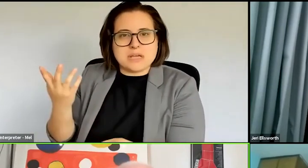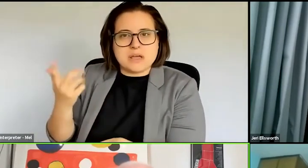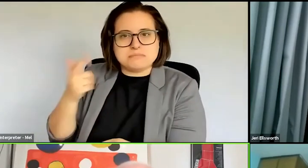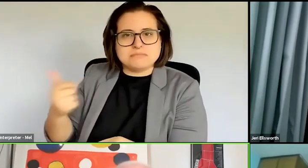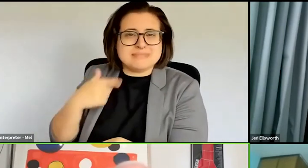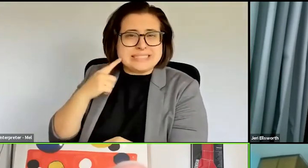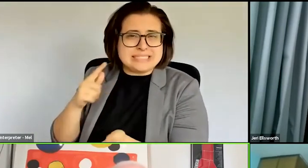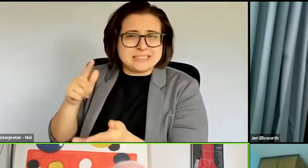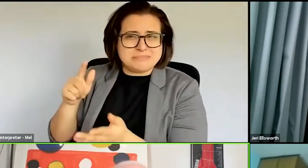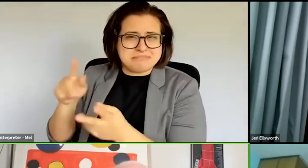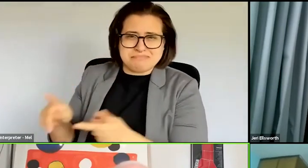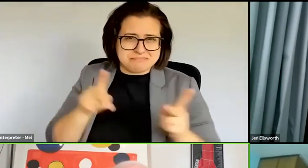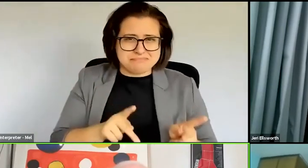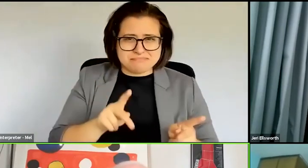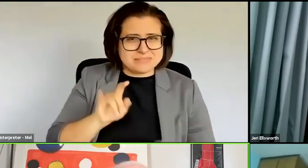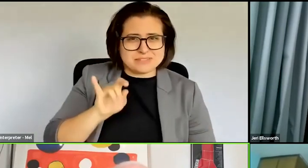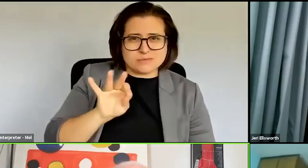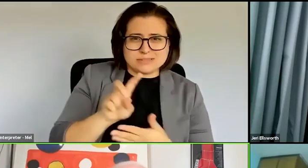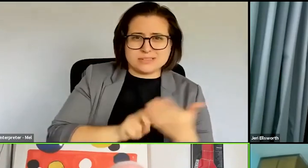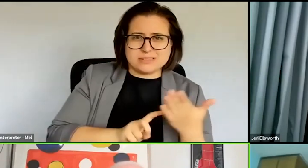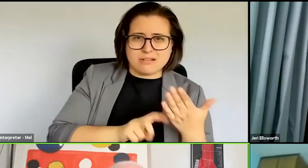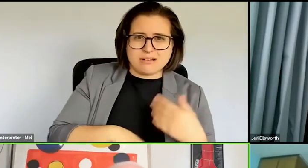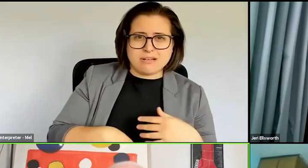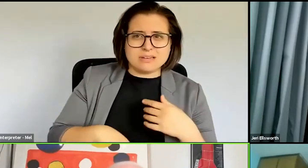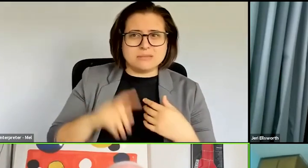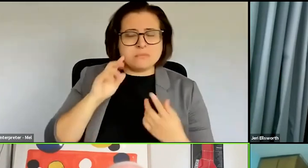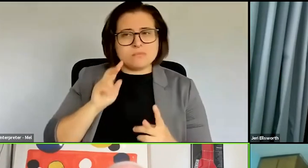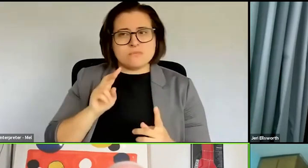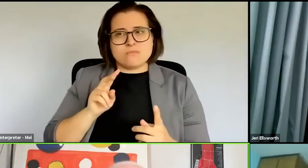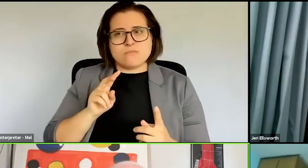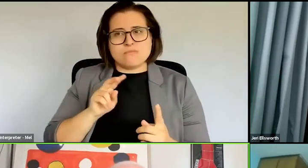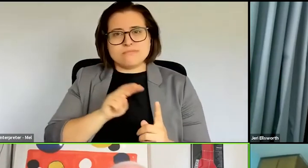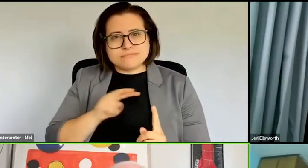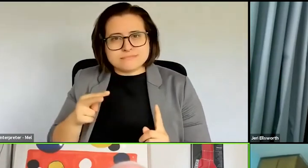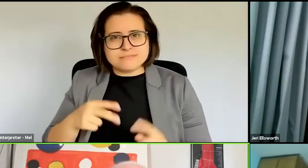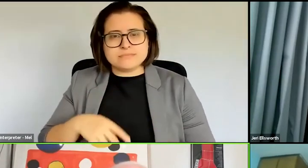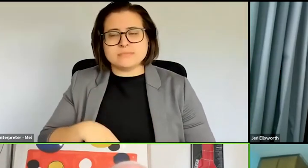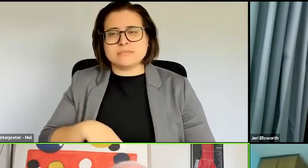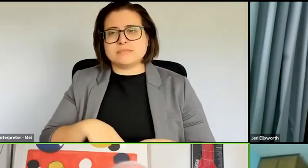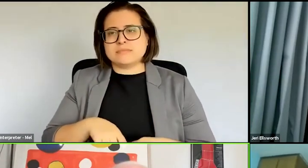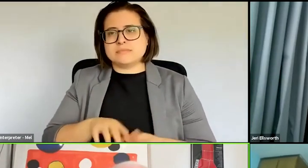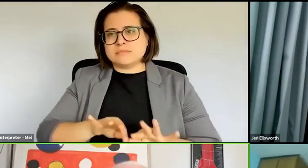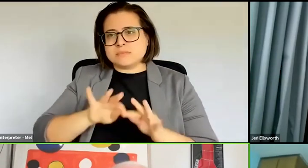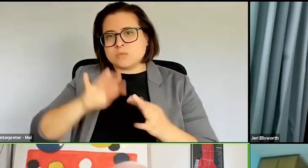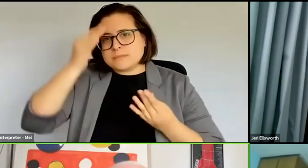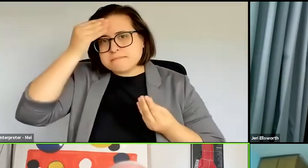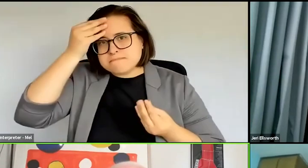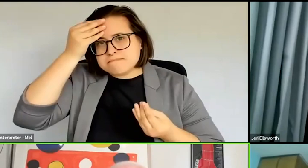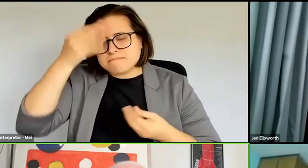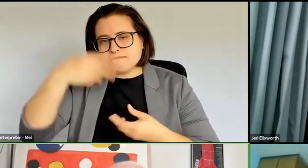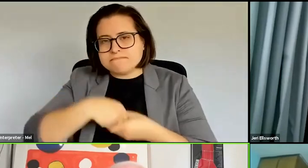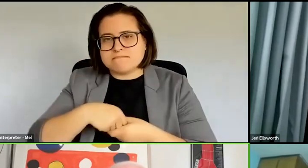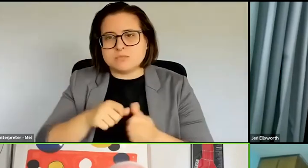design. I think point of view, thoughtful design, with an individual leading it and making the final